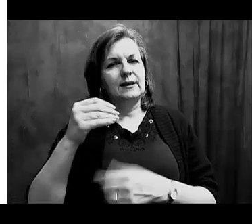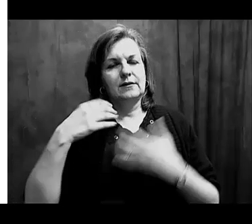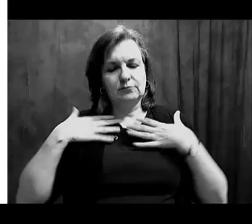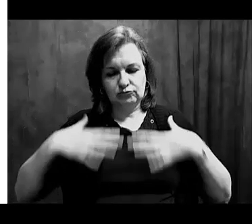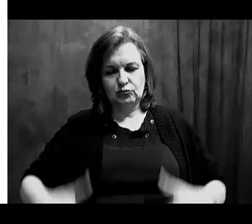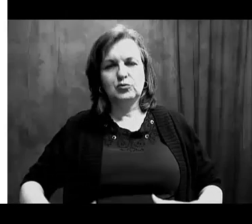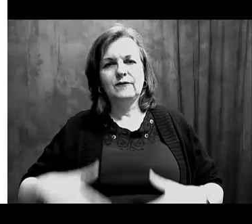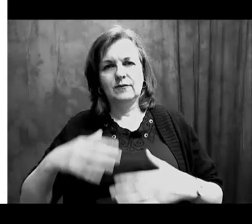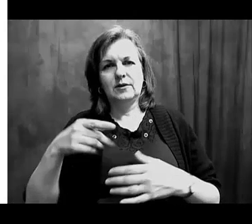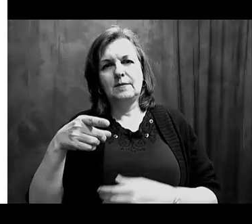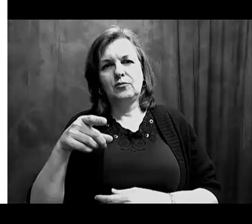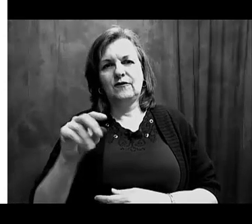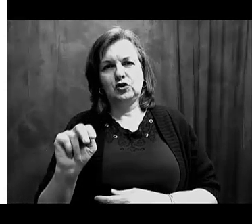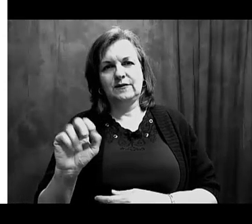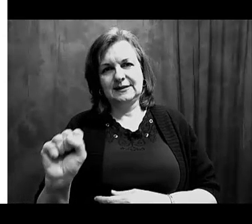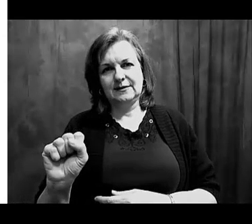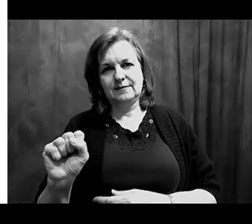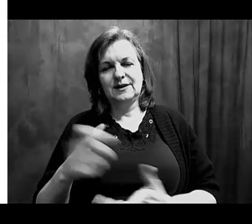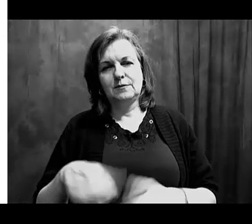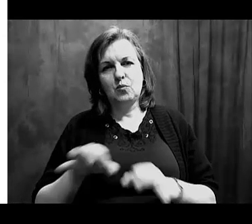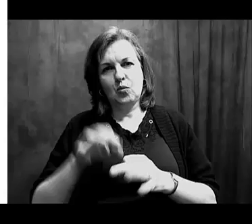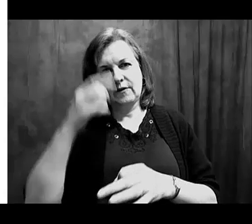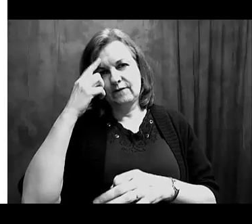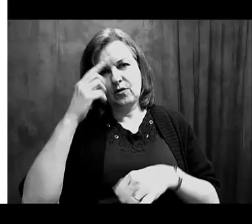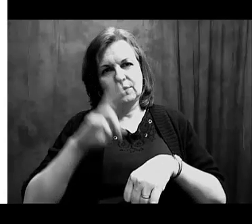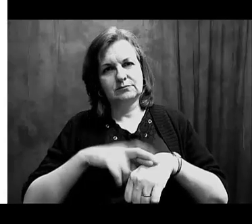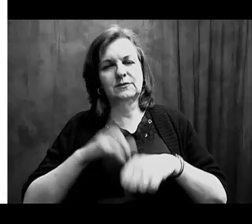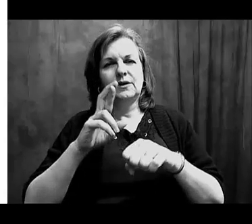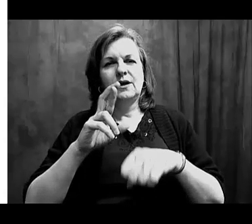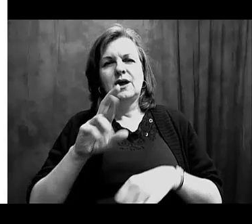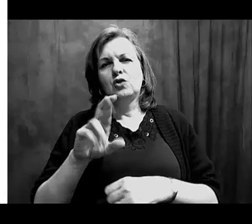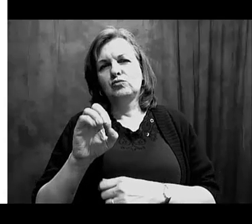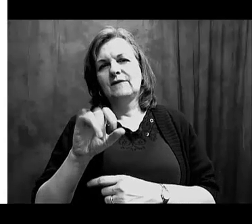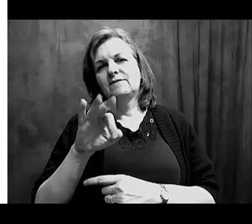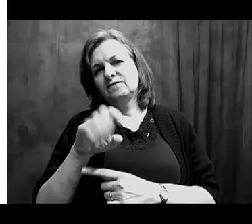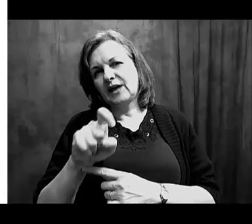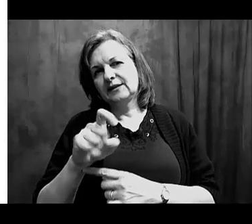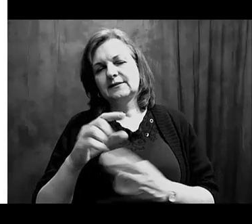and it's critical for reflexes and muscle movements and so on